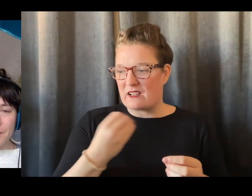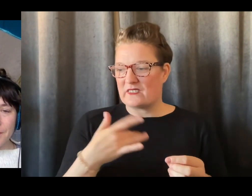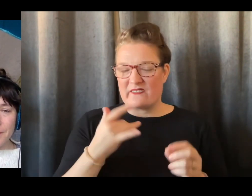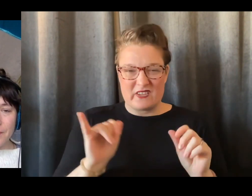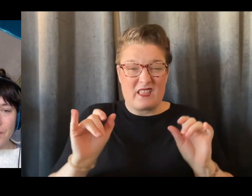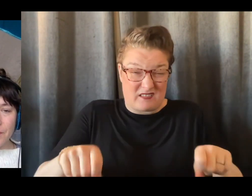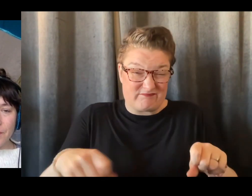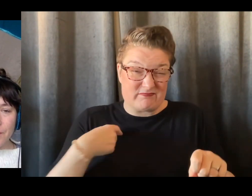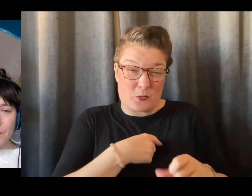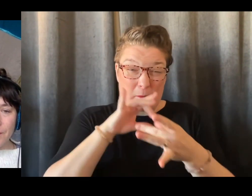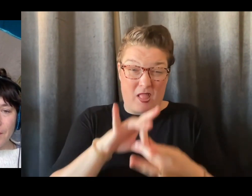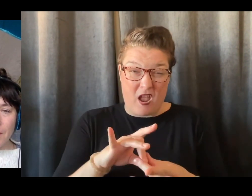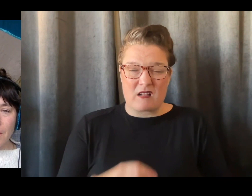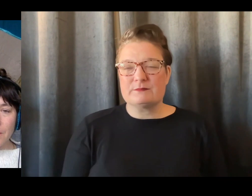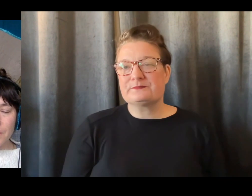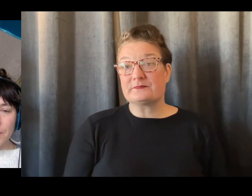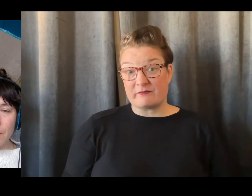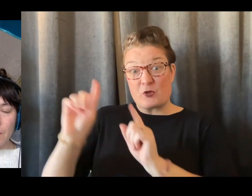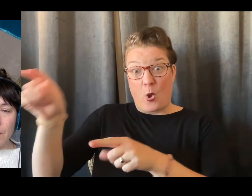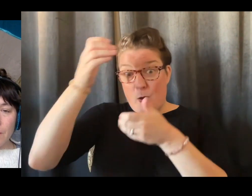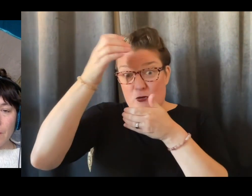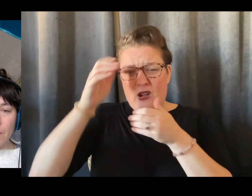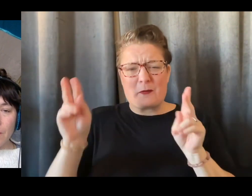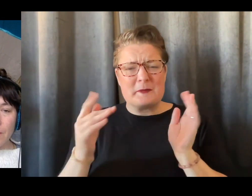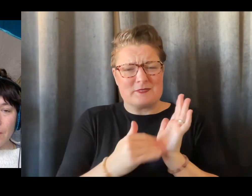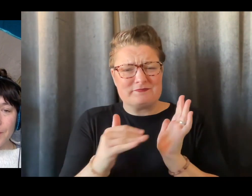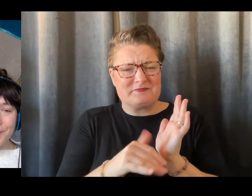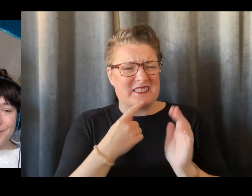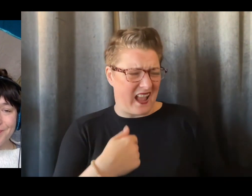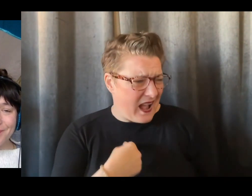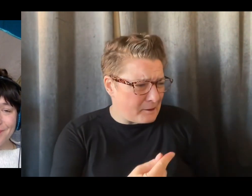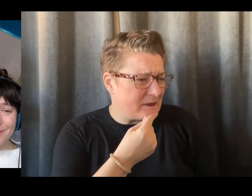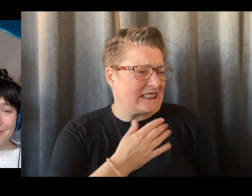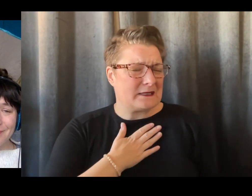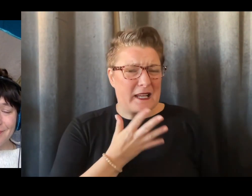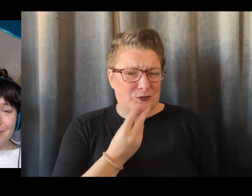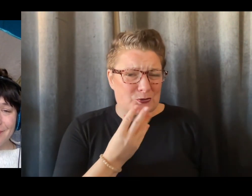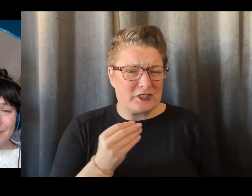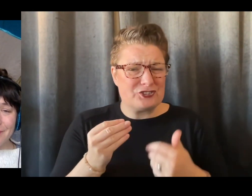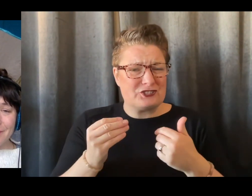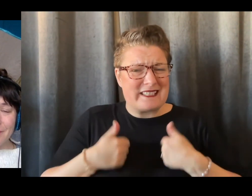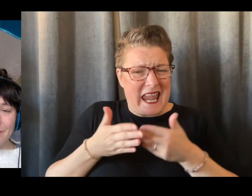that says, I miss my Jewish neighbors Nomy: yeah Jna: we would, um, one story I heard, the two of you are gonna love